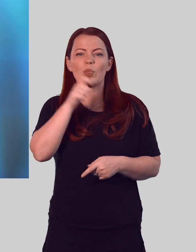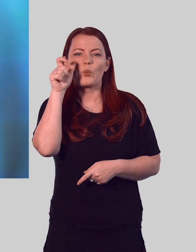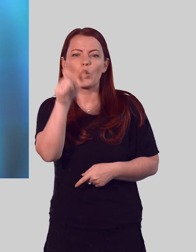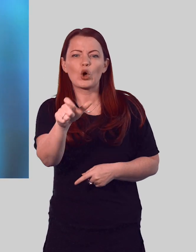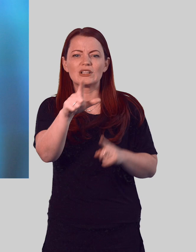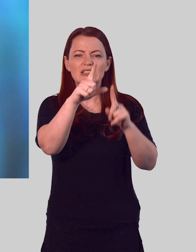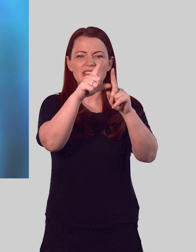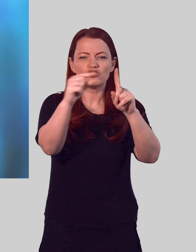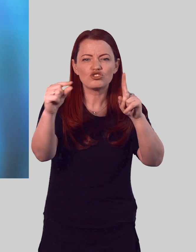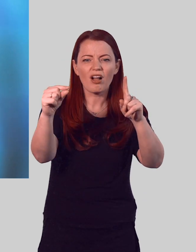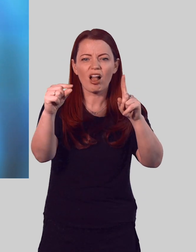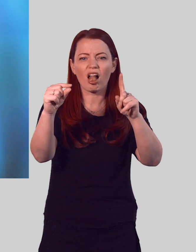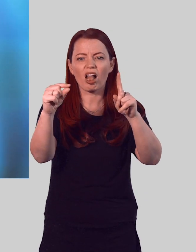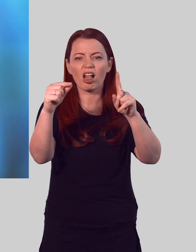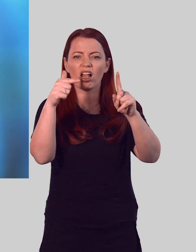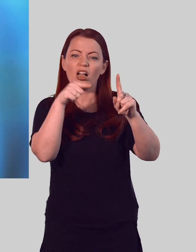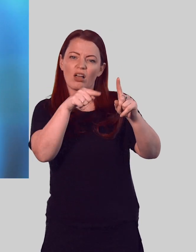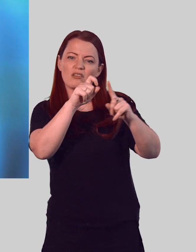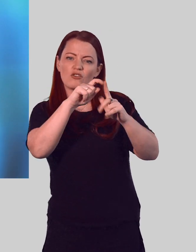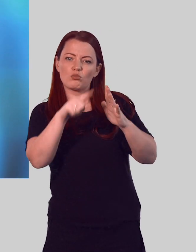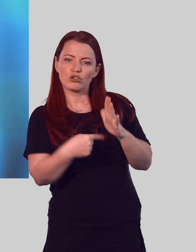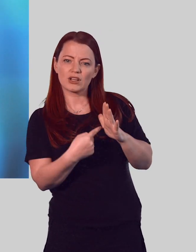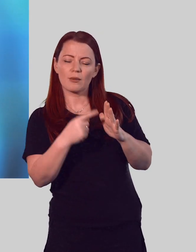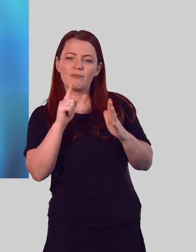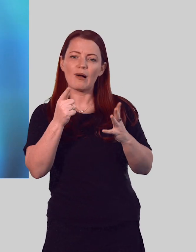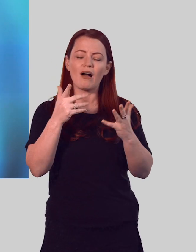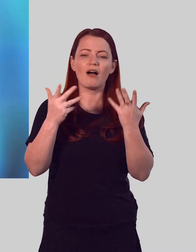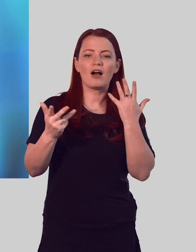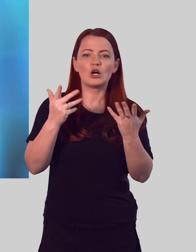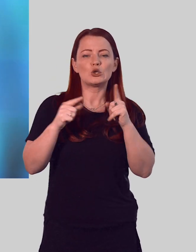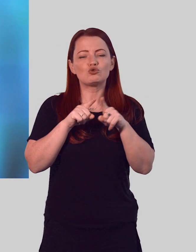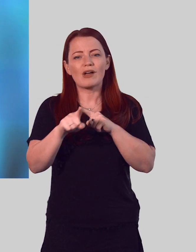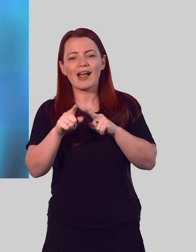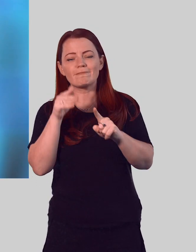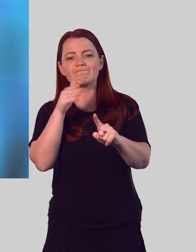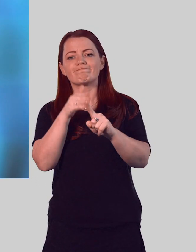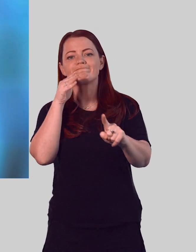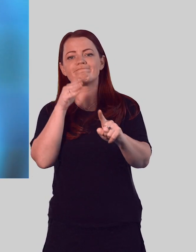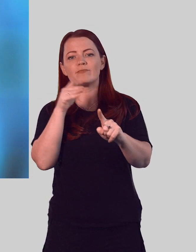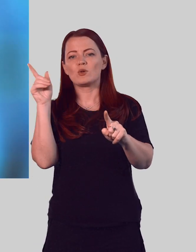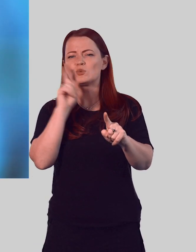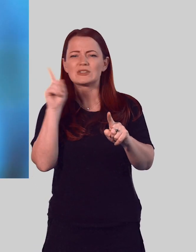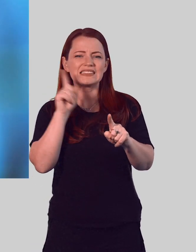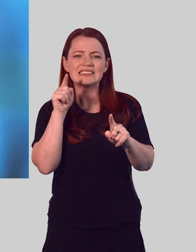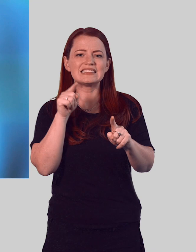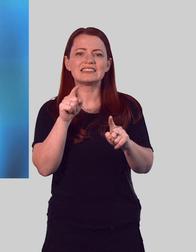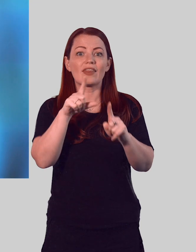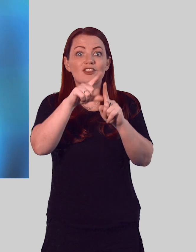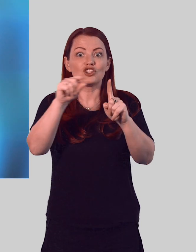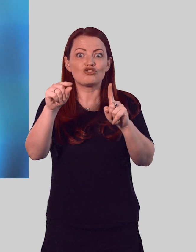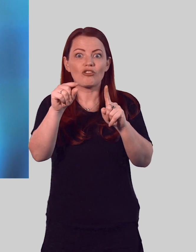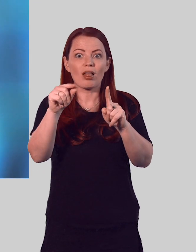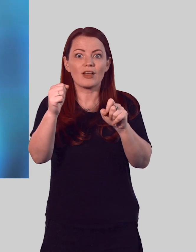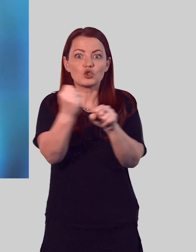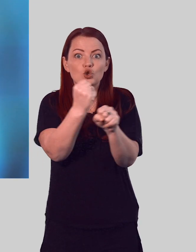a project but rather to try to recognise what it is that the digital is doing specifically.